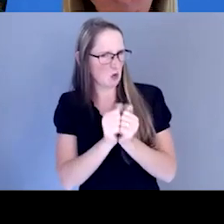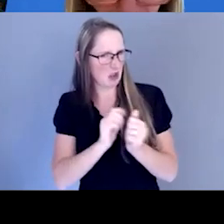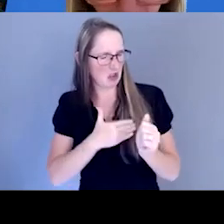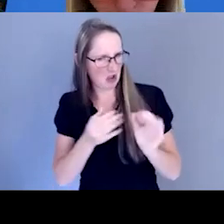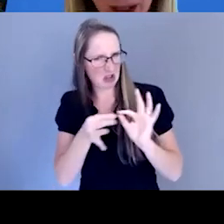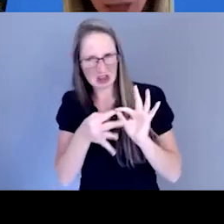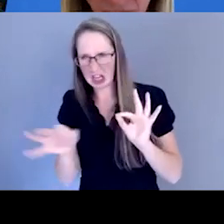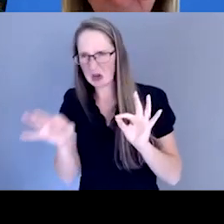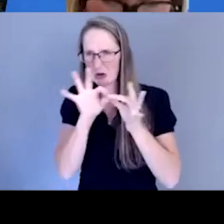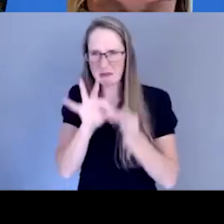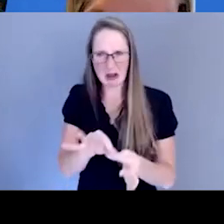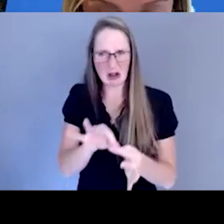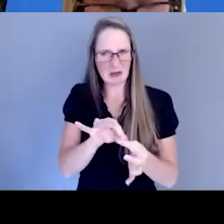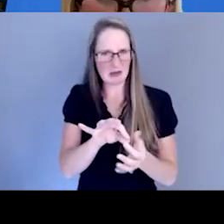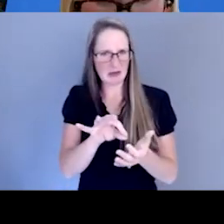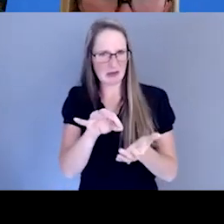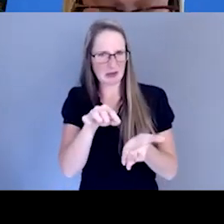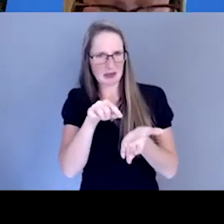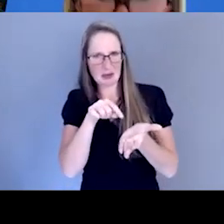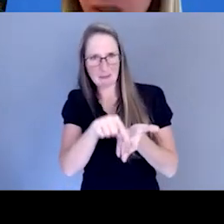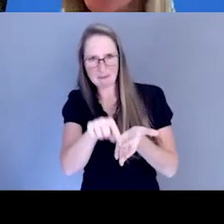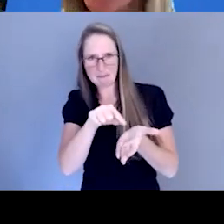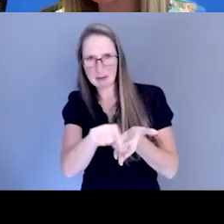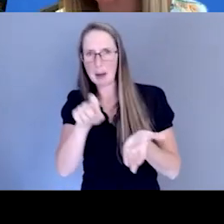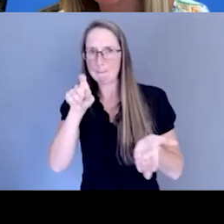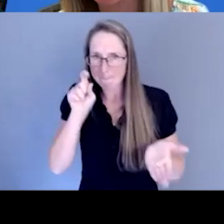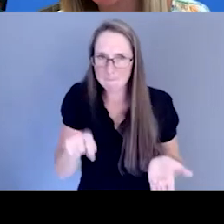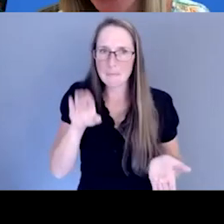about that the payments must be necessary to